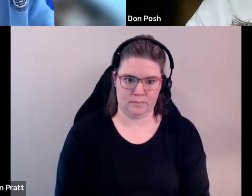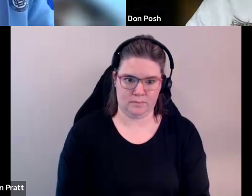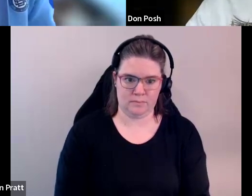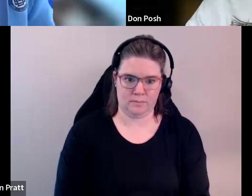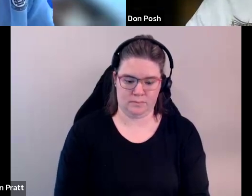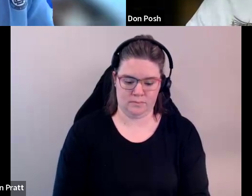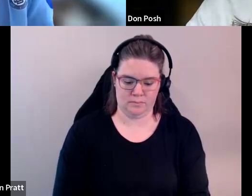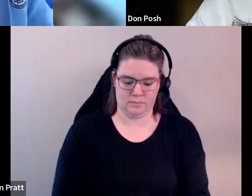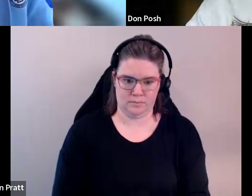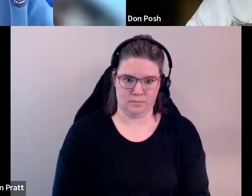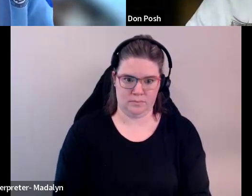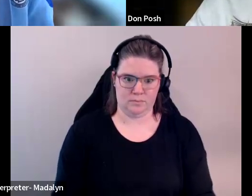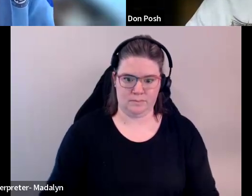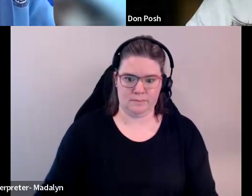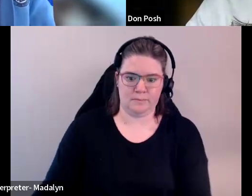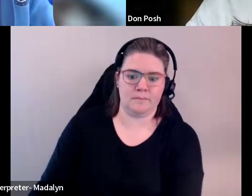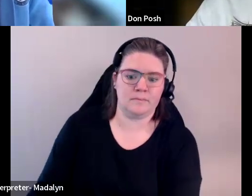Don Posh: We attended one of these before.